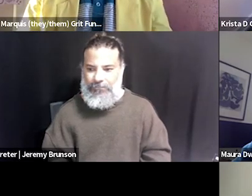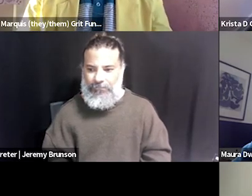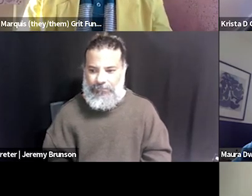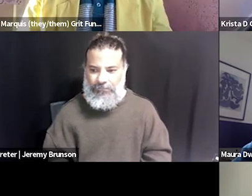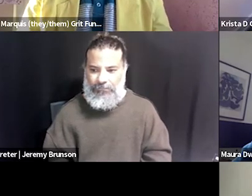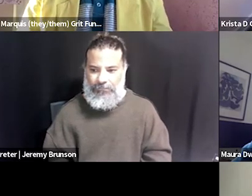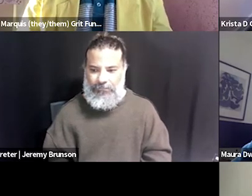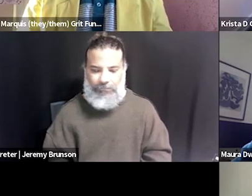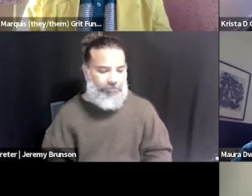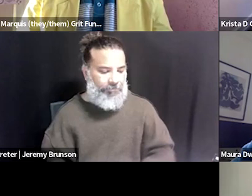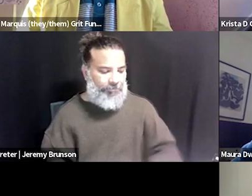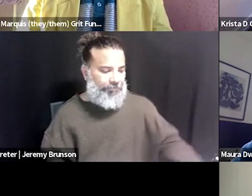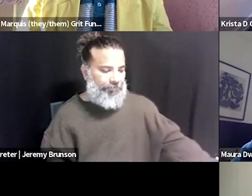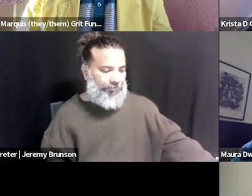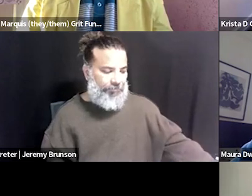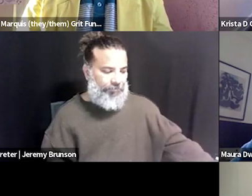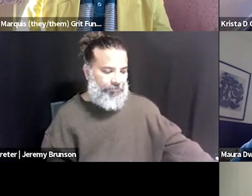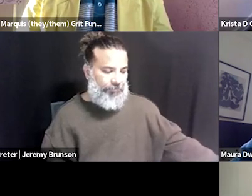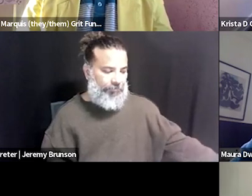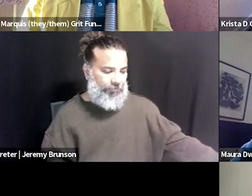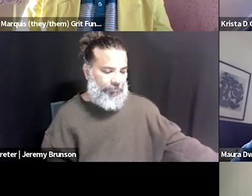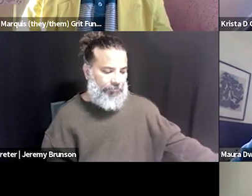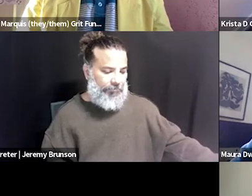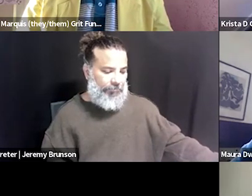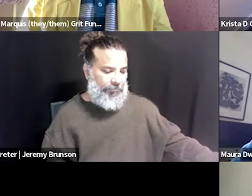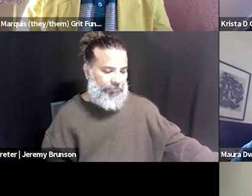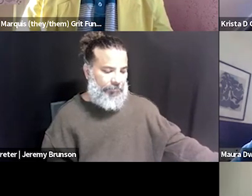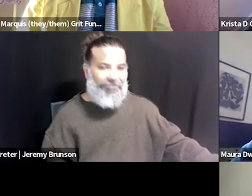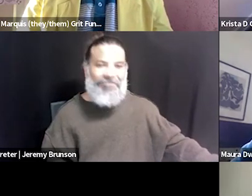Thank you so much.